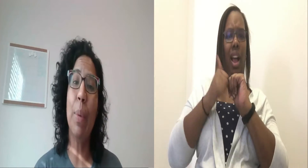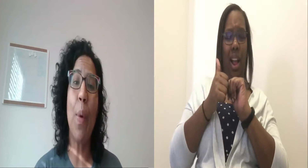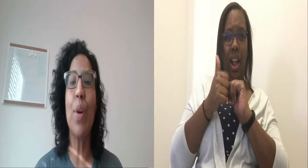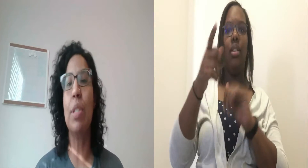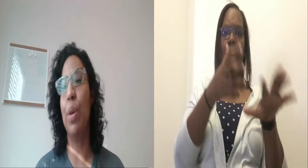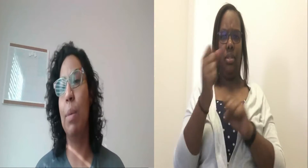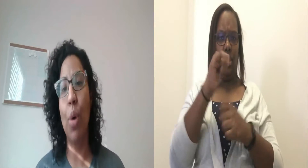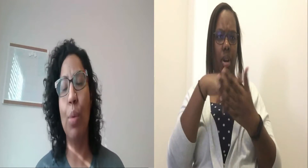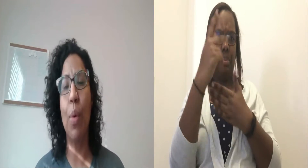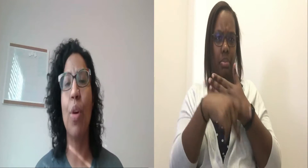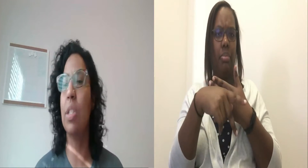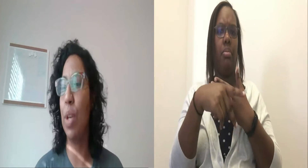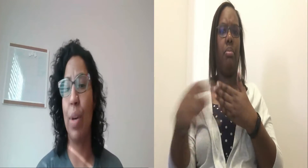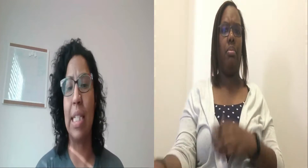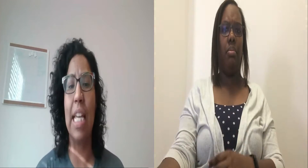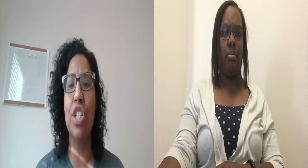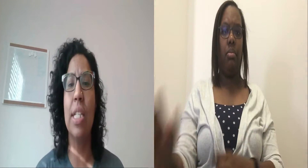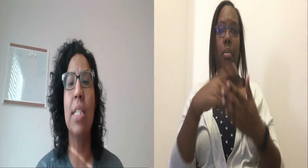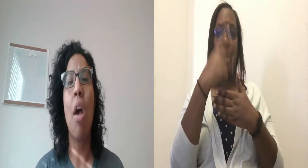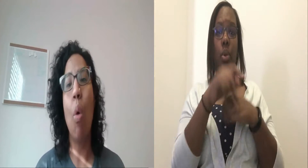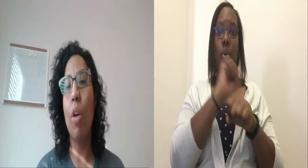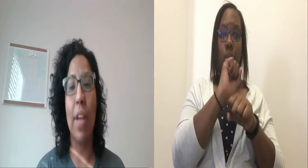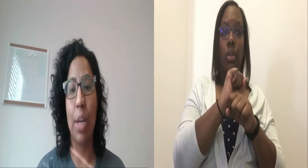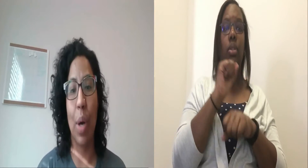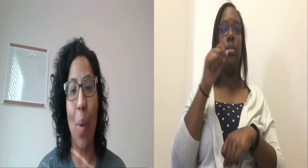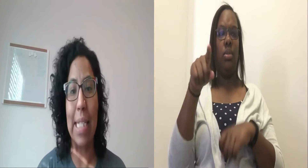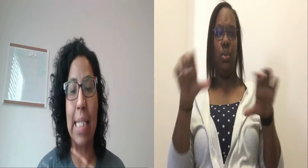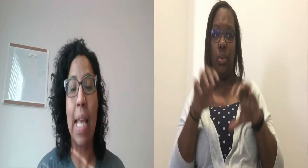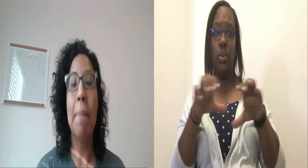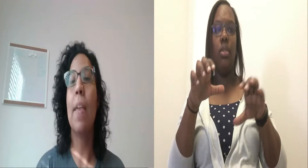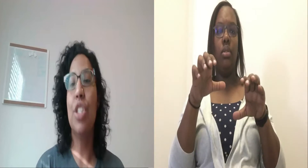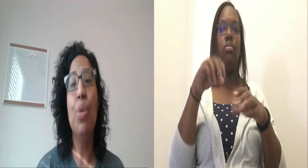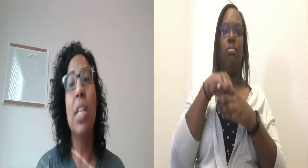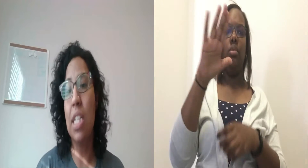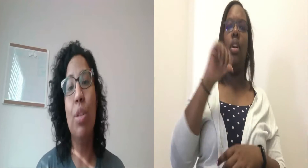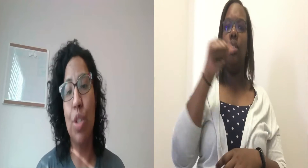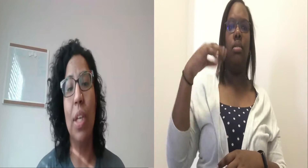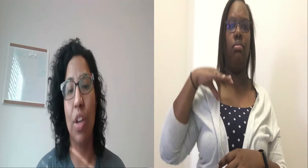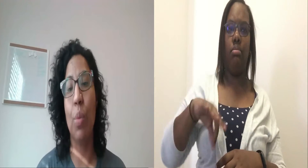reports, put in board reports, put in presentations, or funding requests to continue doing the good